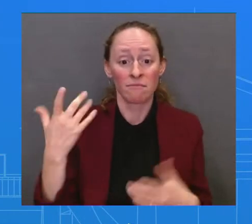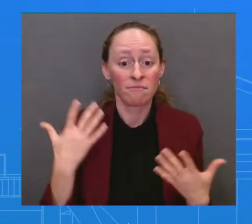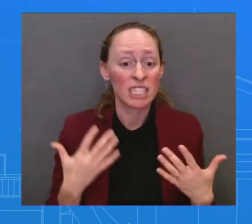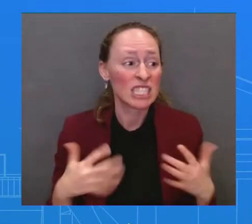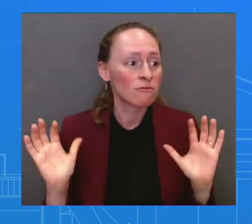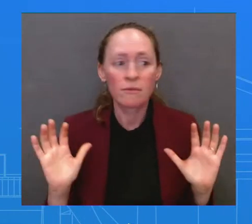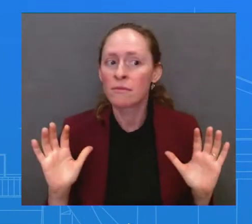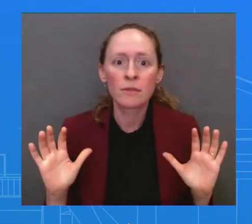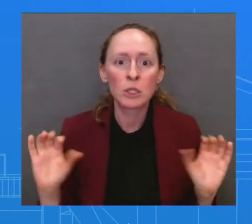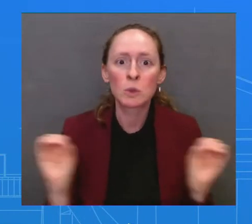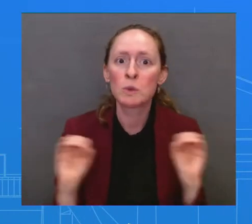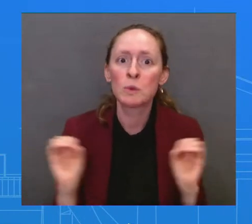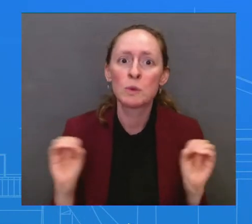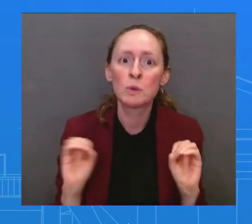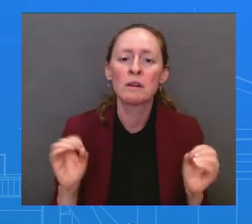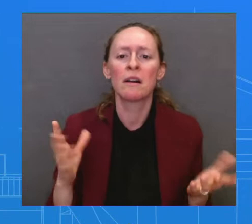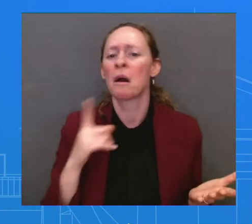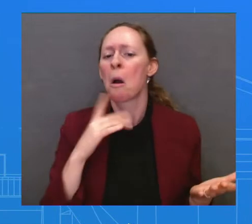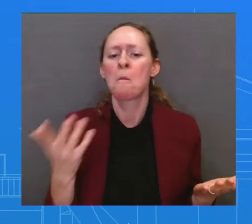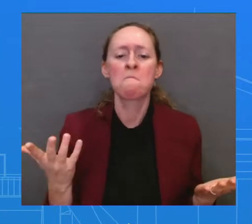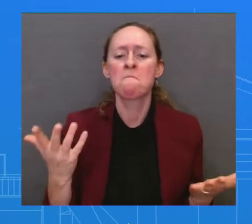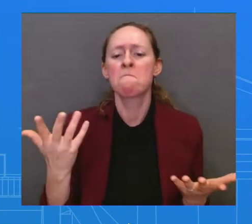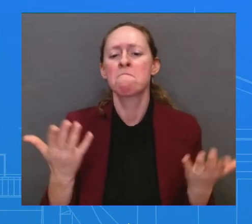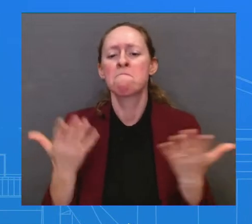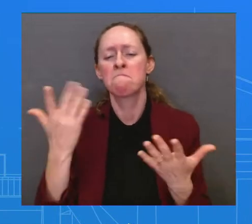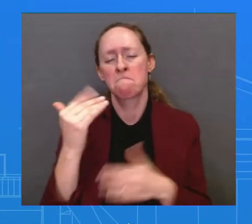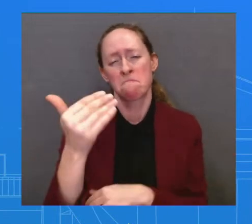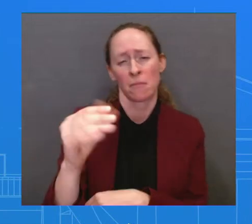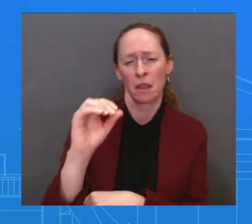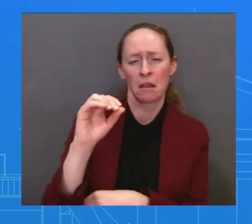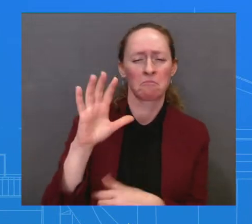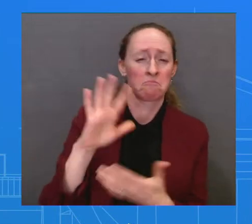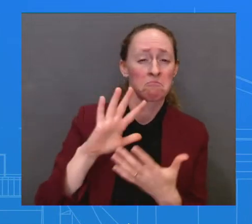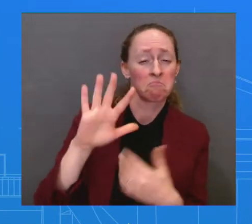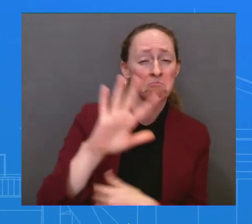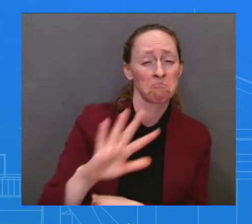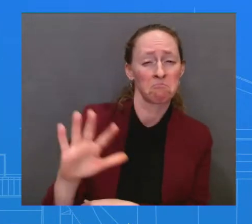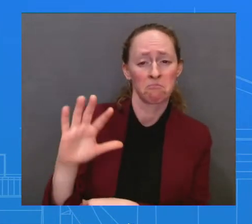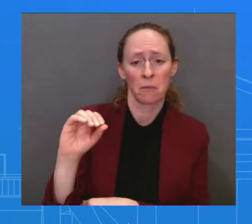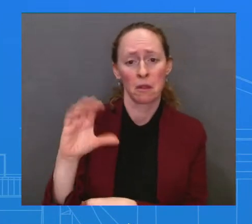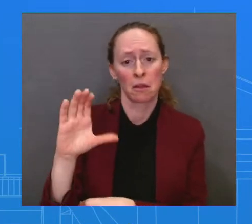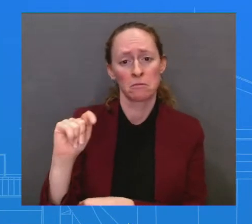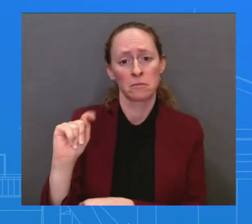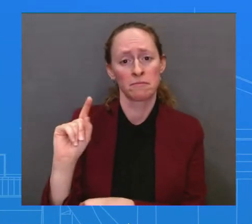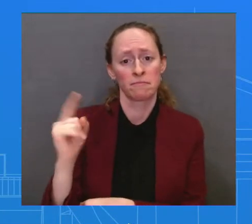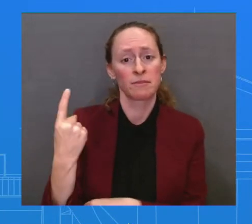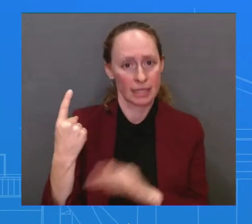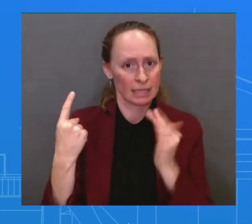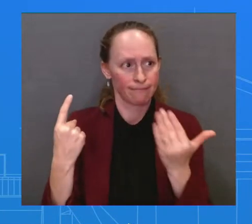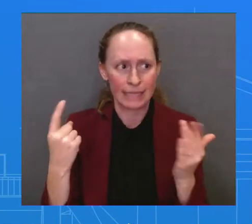That's why we are making the case to the Congress that we should see additional funding at that time. The Press: Quick follow-up on the Congress. Speaker McCarthy, as has now been reported,